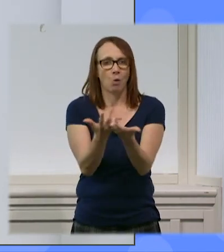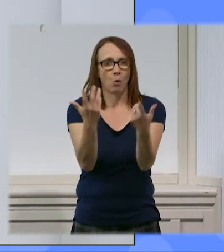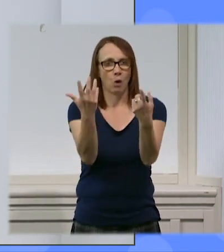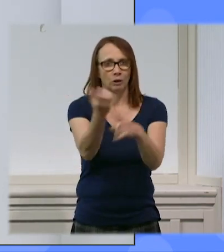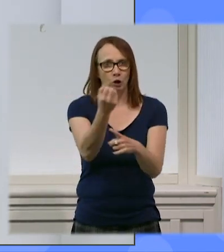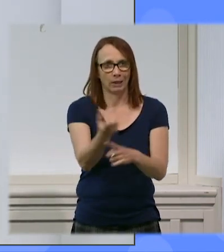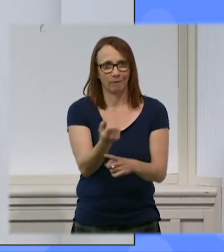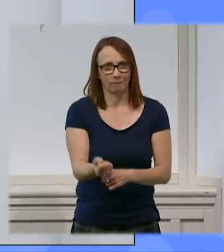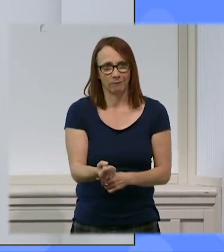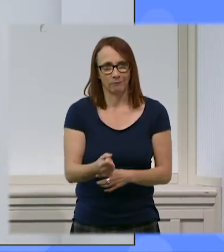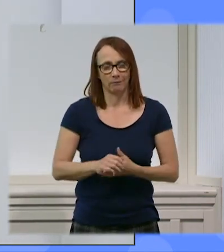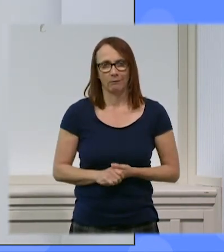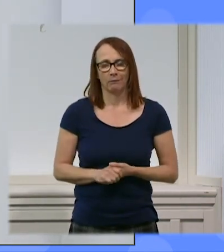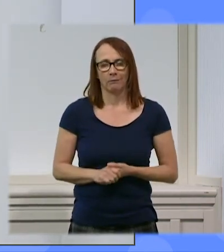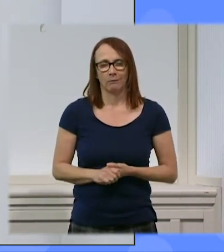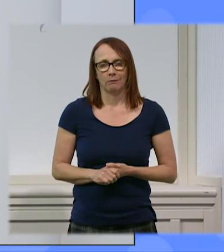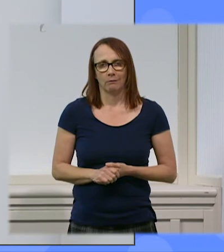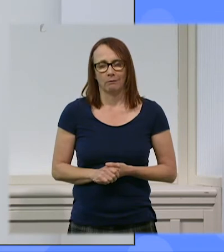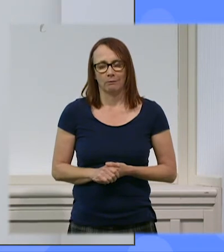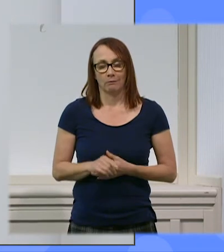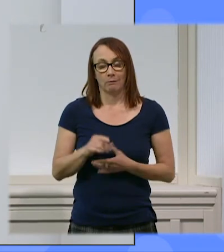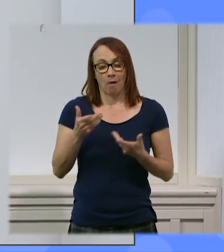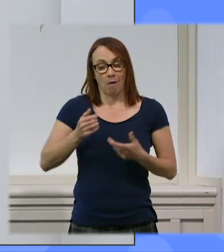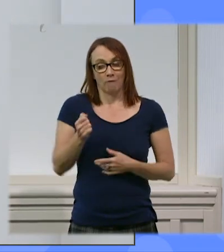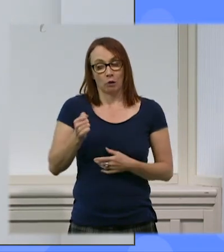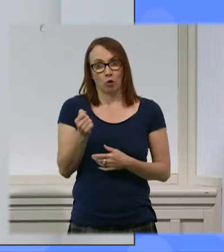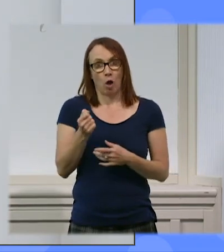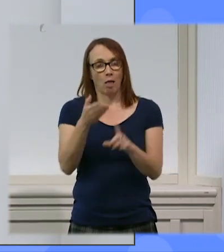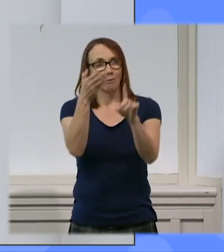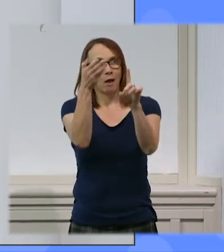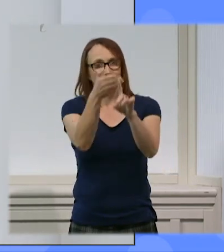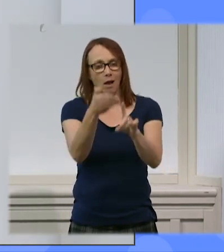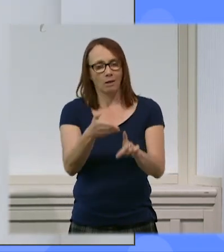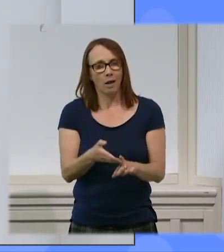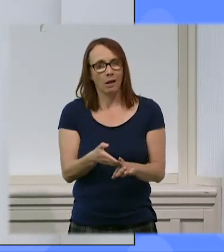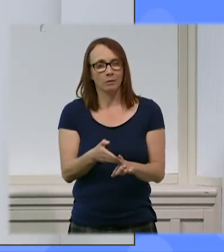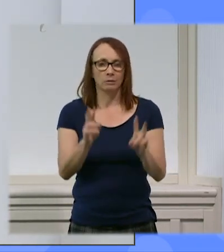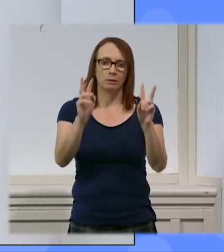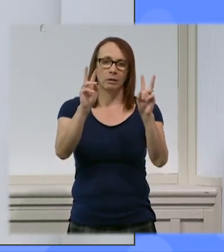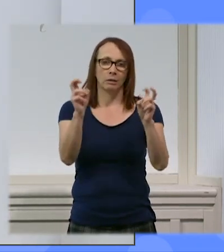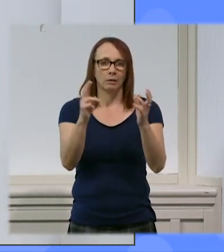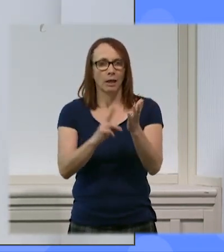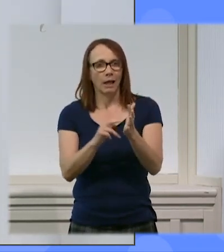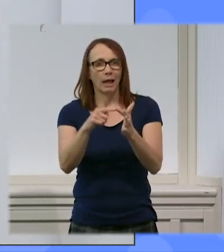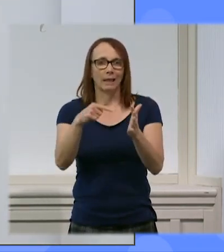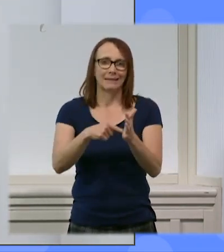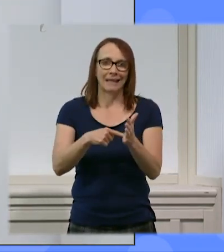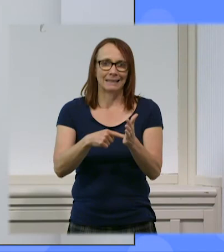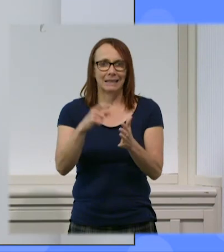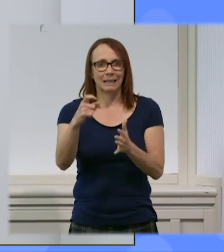ambitious targets are around the jog and being net carbon Net Zero ie we have no